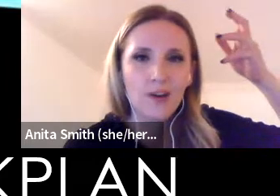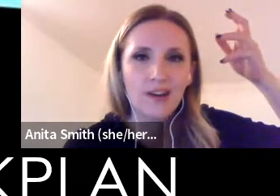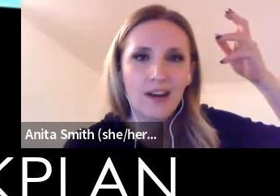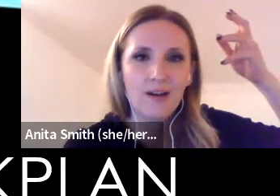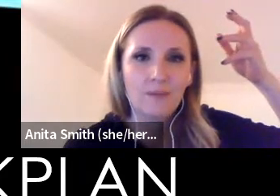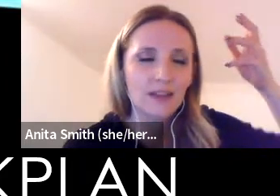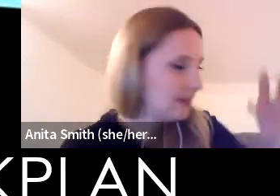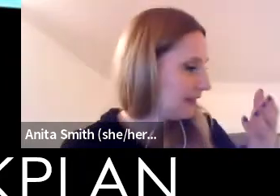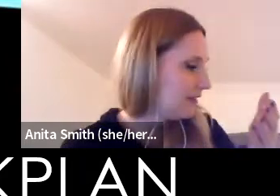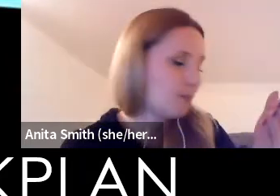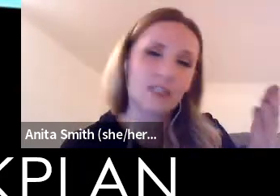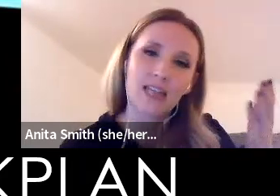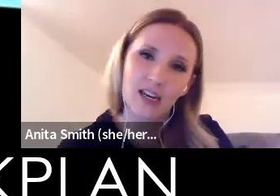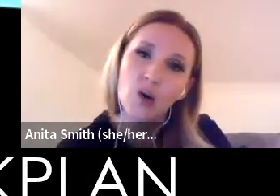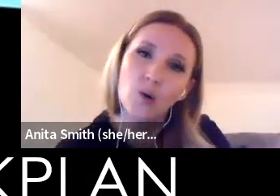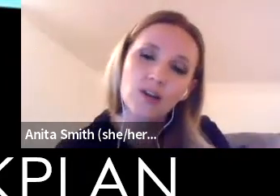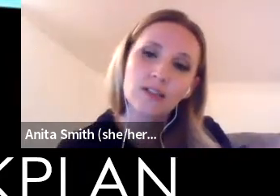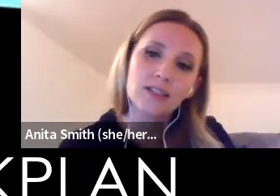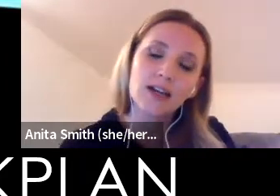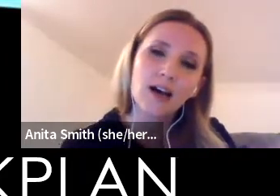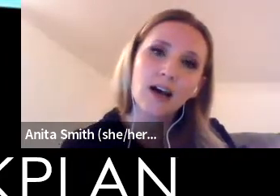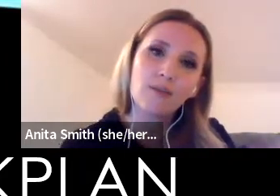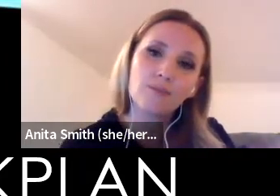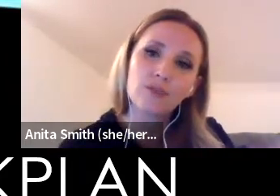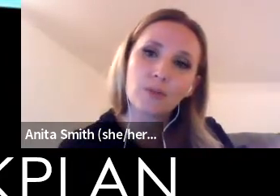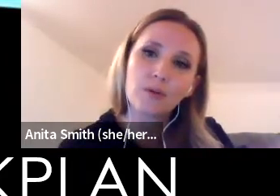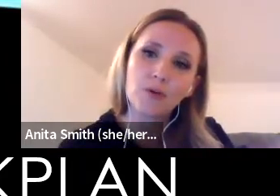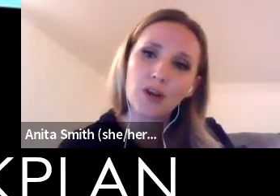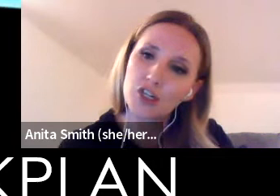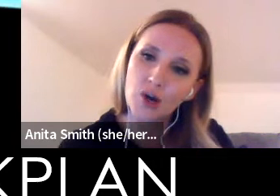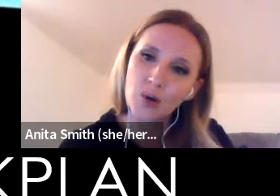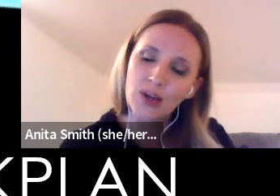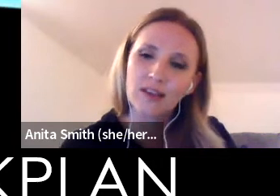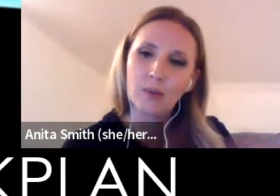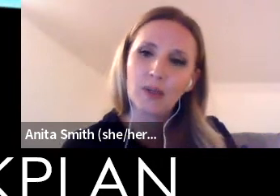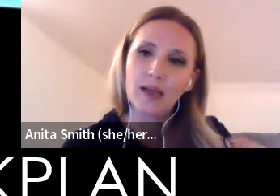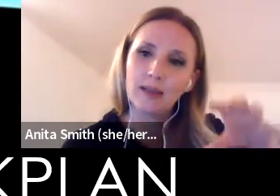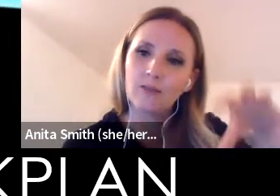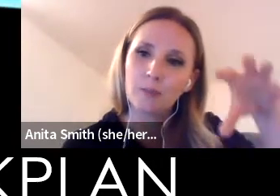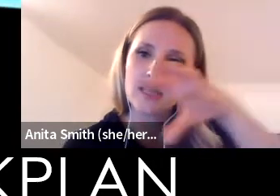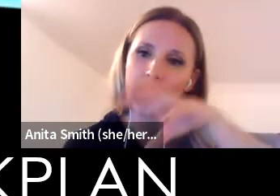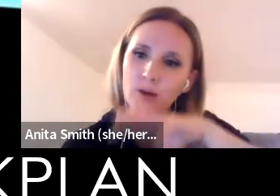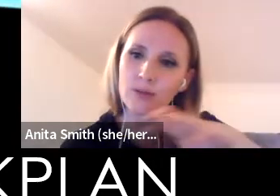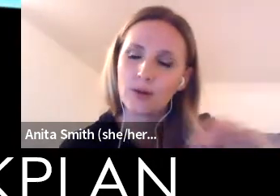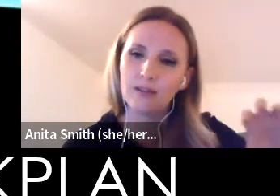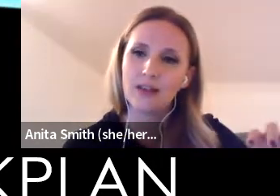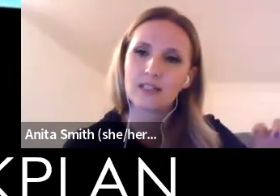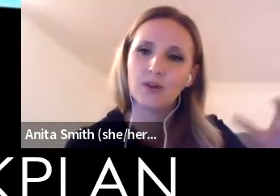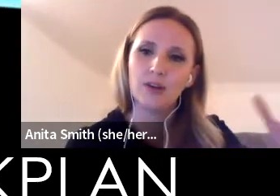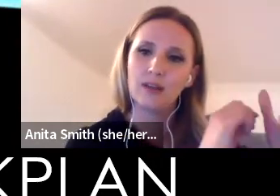would leave a potato to promote their show. They would leave potatoes around the festival